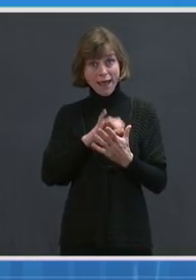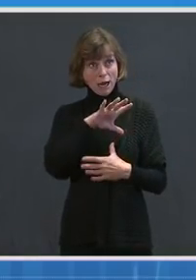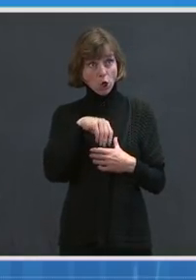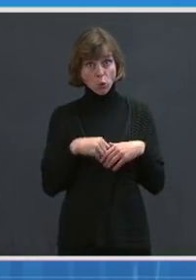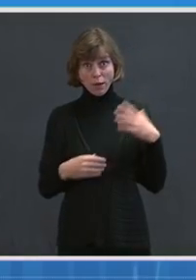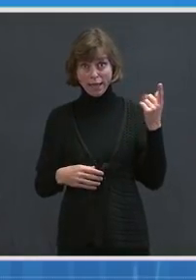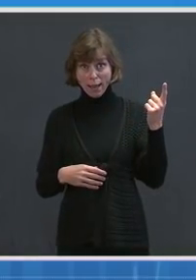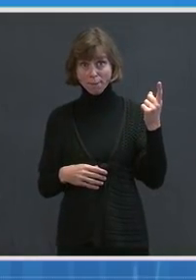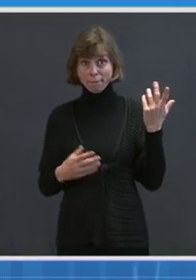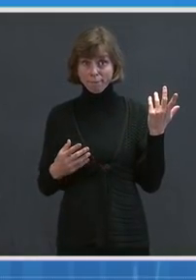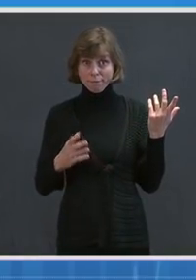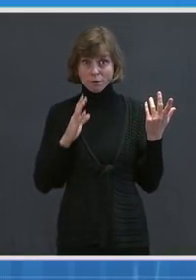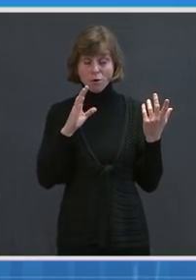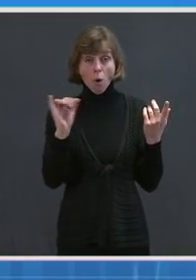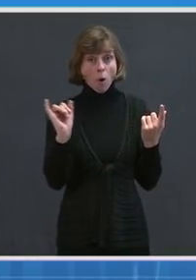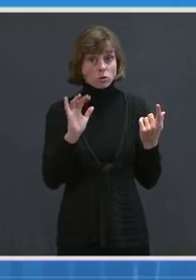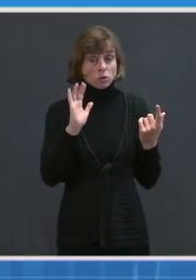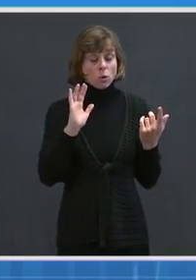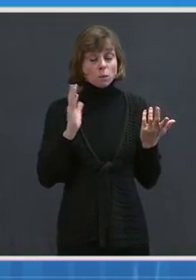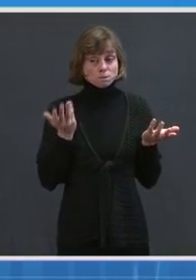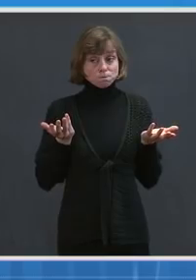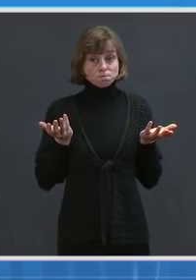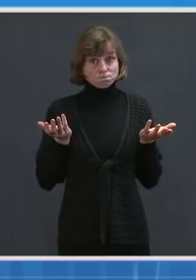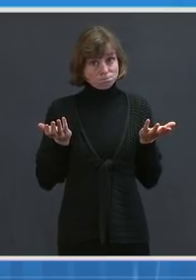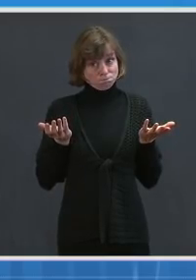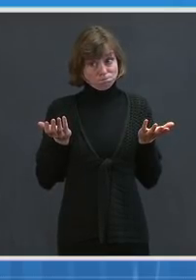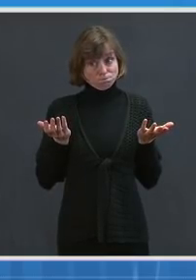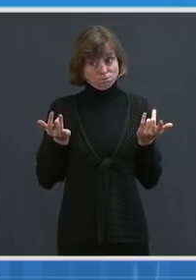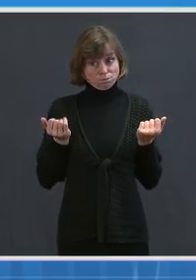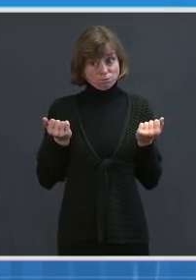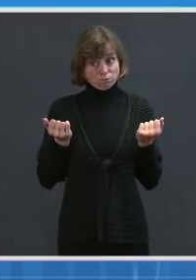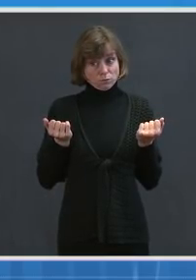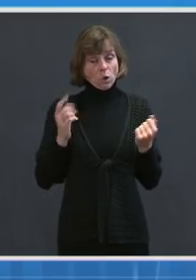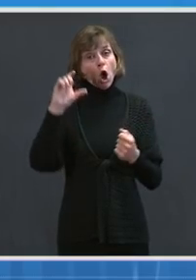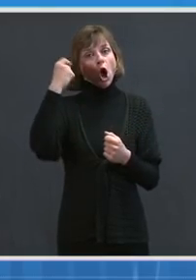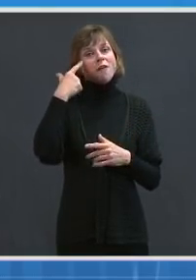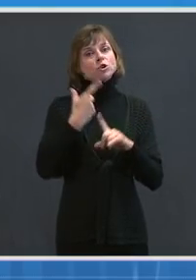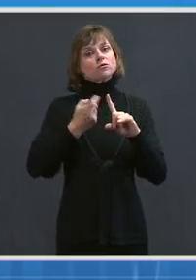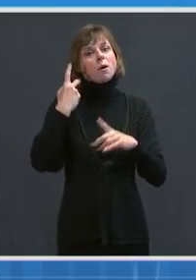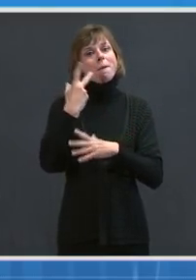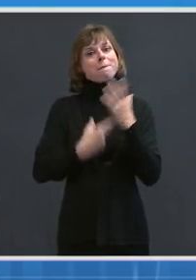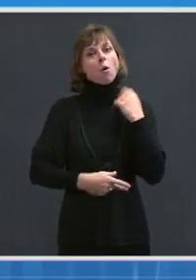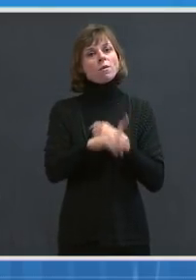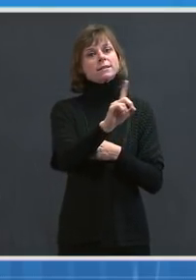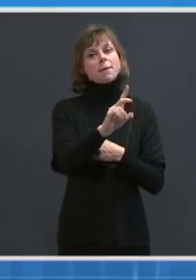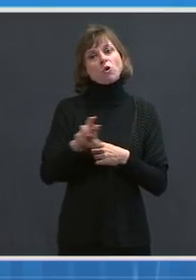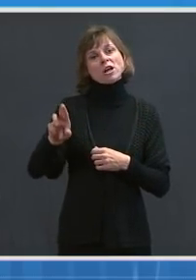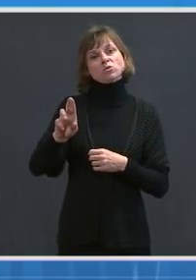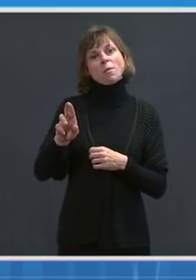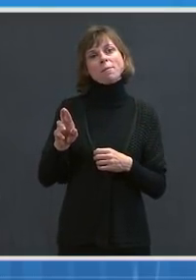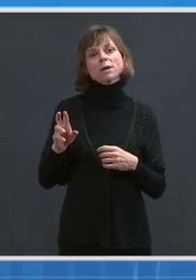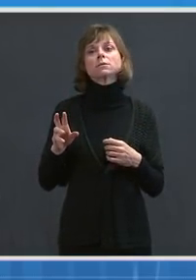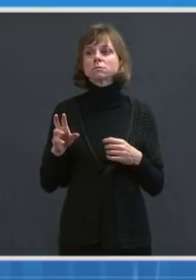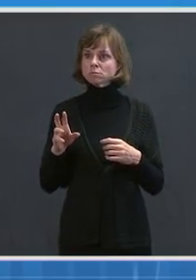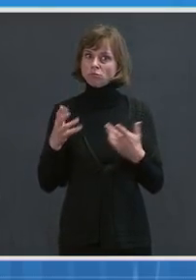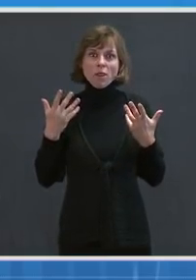We'll also note that we have governors of both parties who are -- who have taken the vaccine